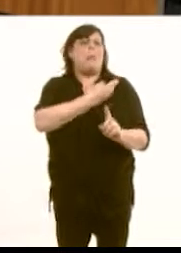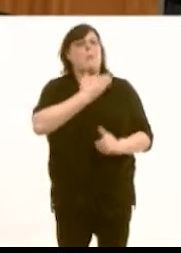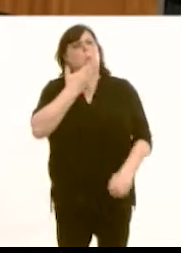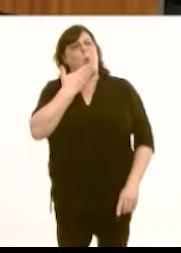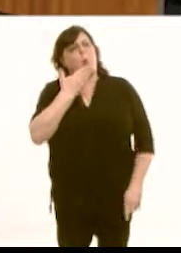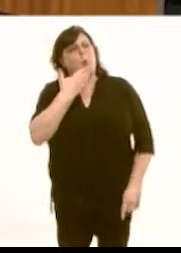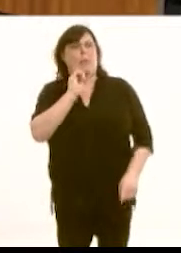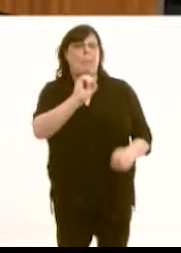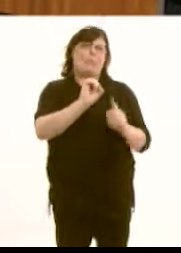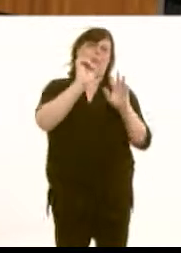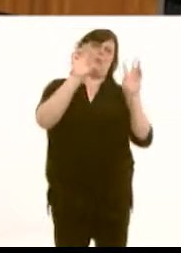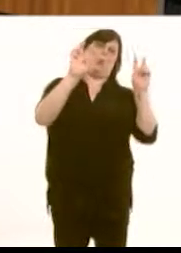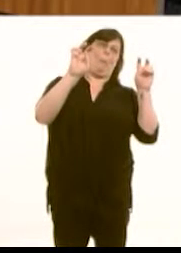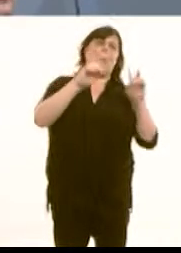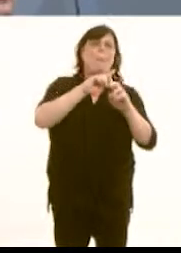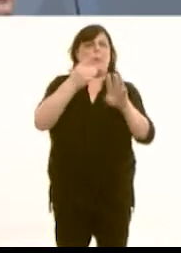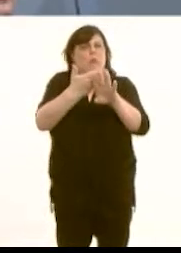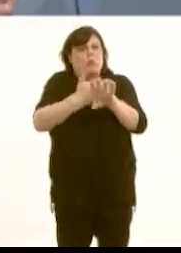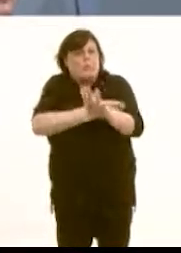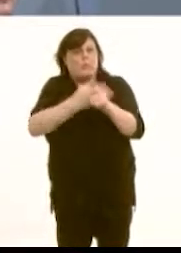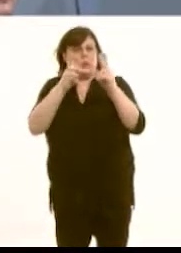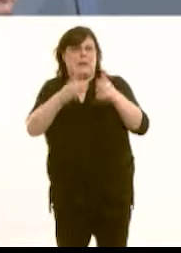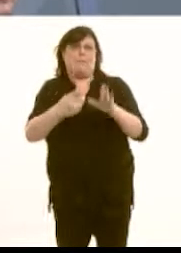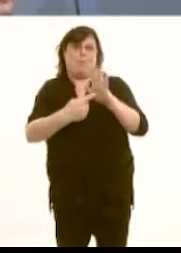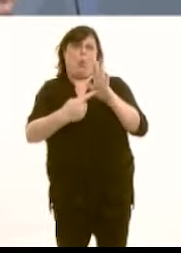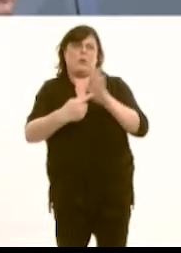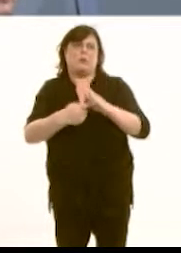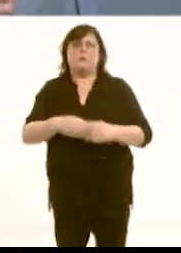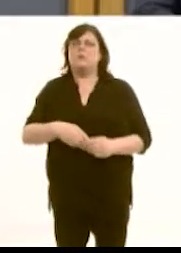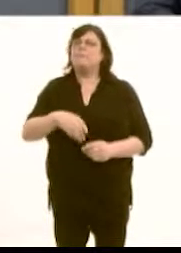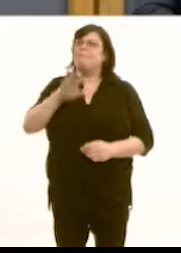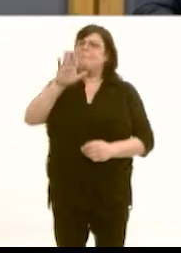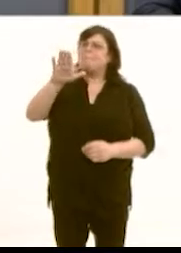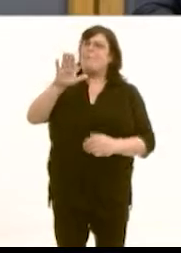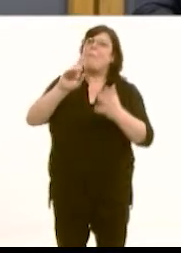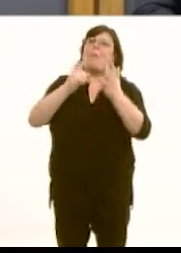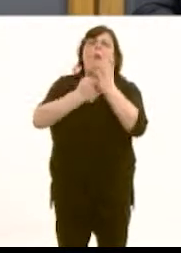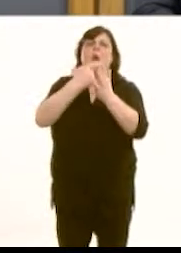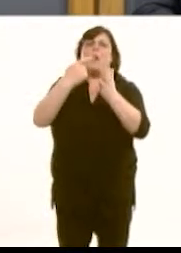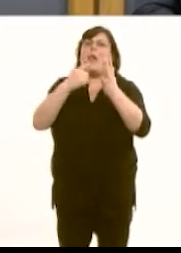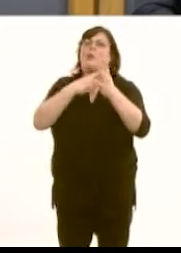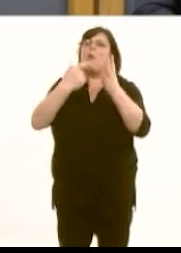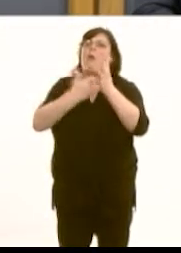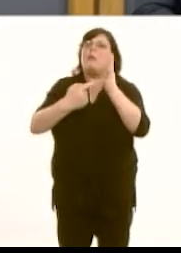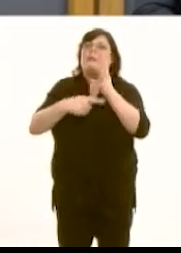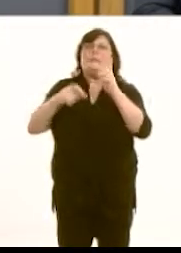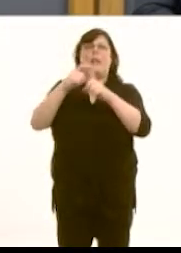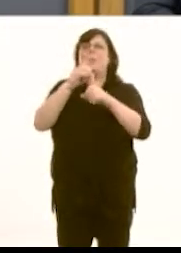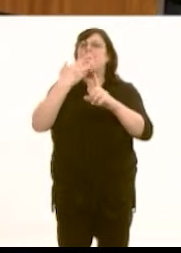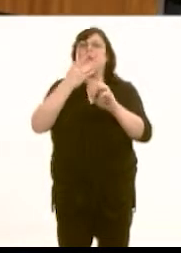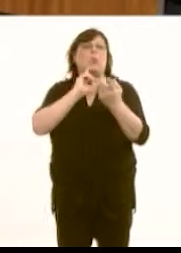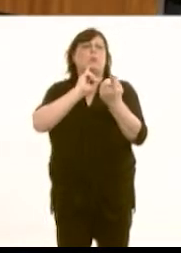Y Llywydd / The Presiding Officer: Andrew R.T. Davies, donít address the Members opposite. Please ask the questions. Andrew R.T.